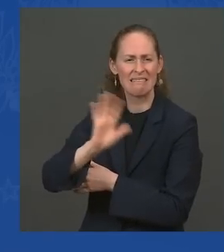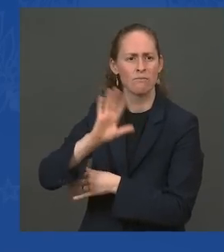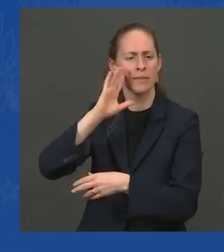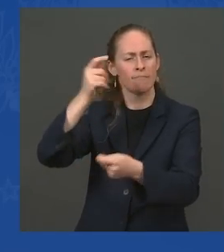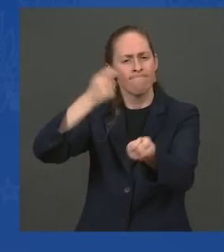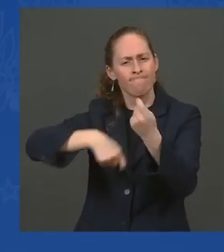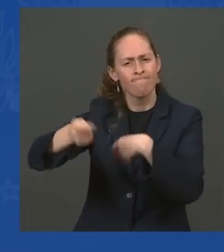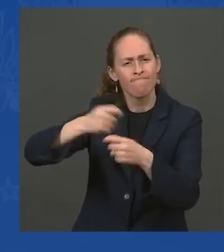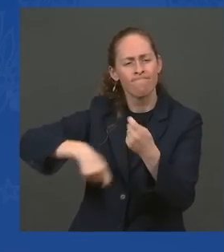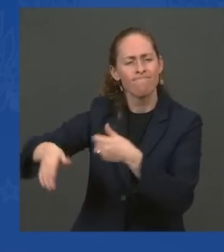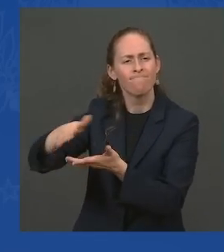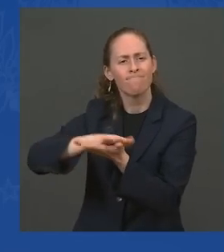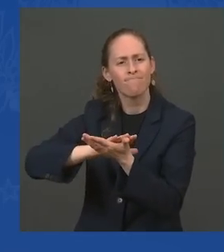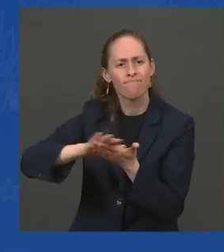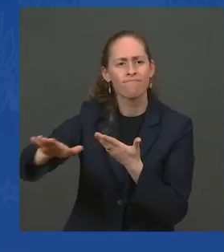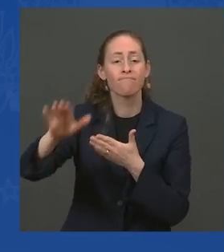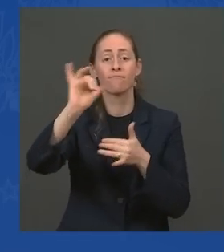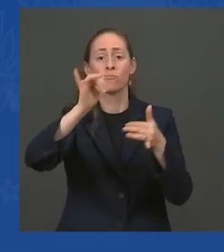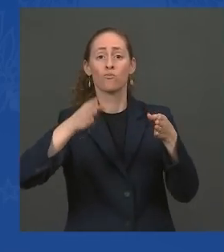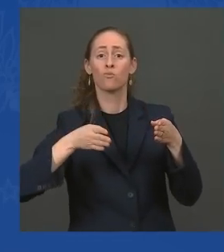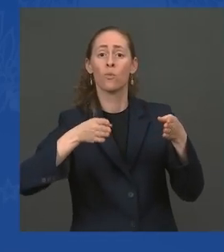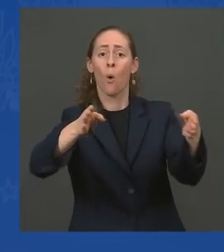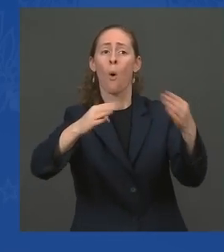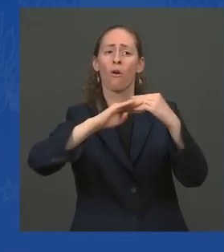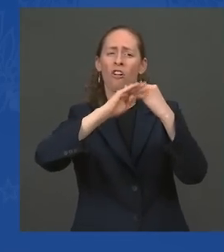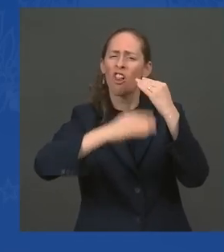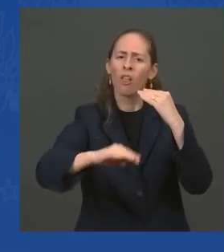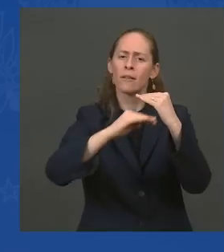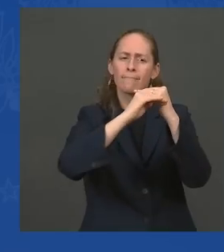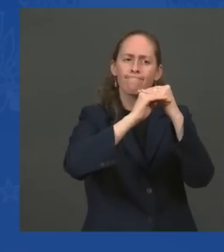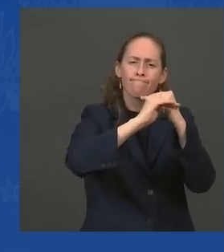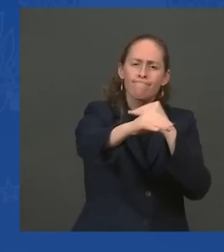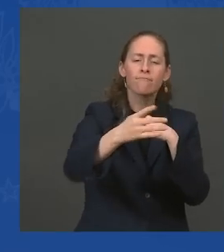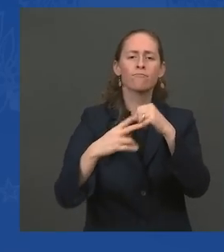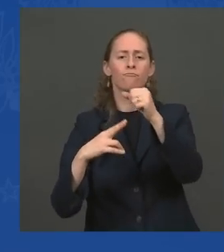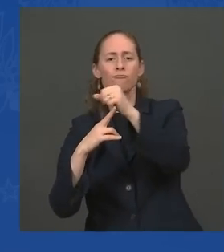our ports, our airports, our freight rail. It's going to be connecting affordable,